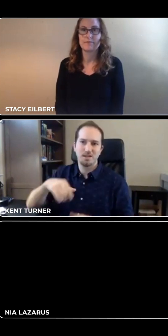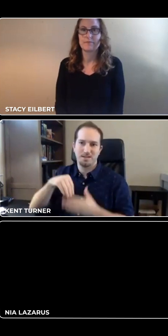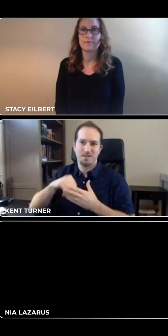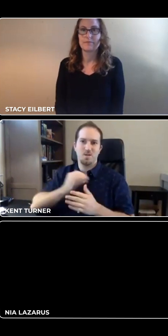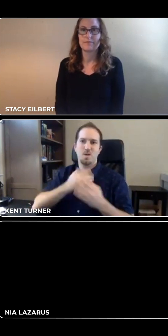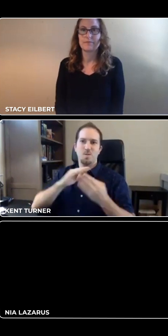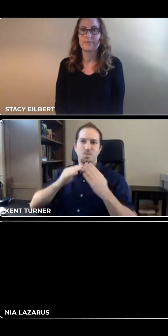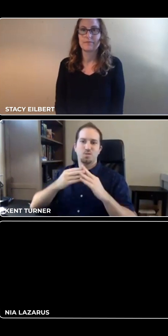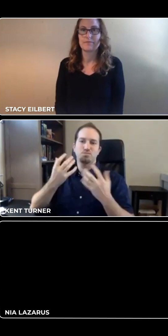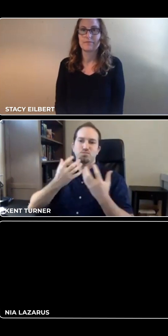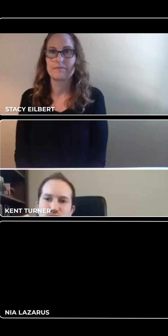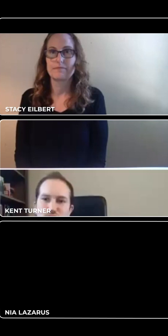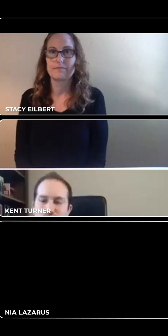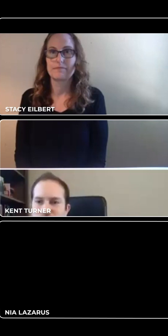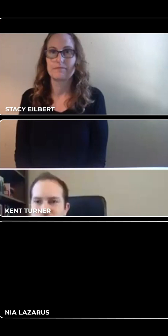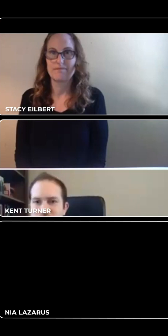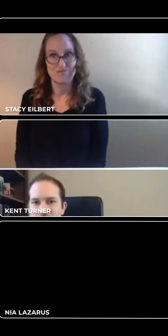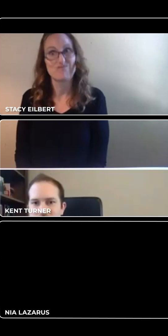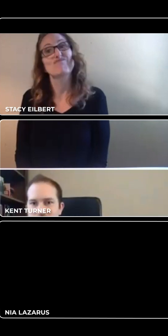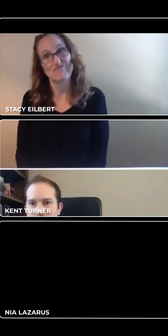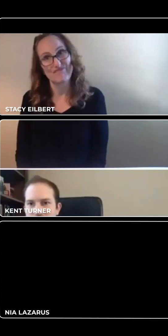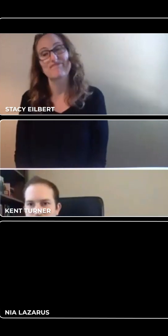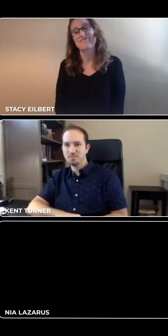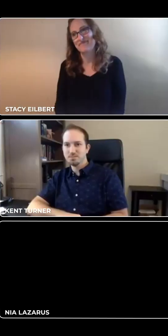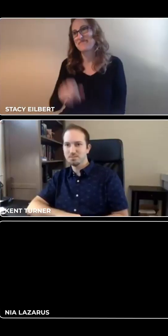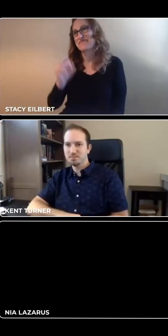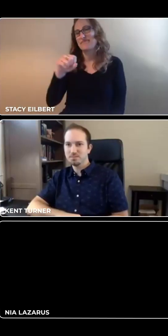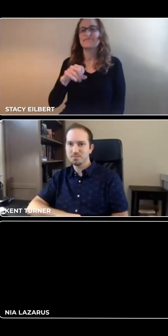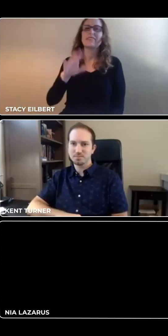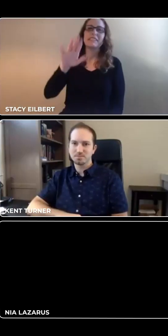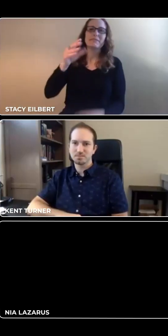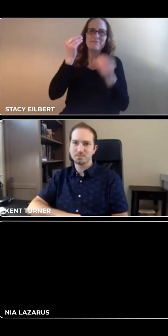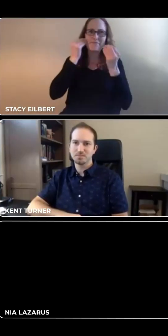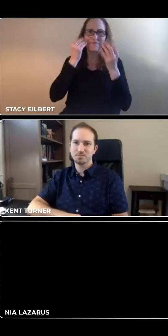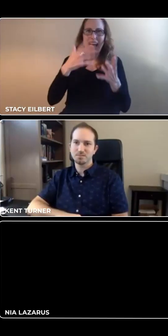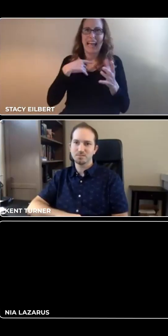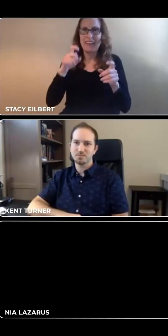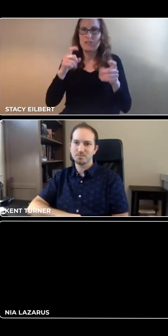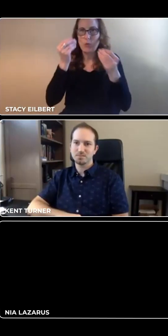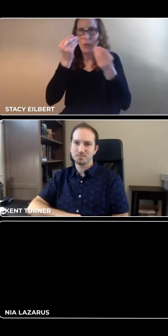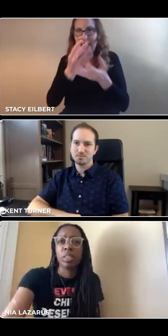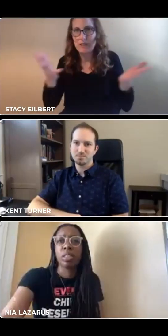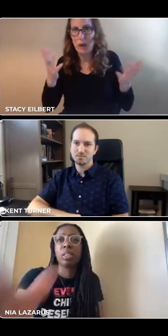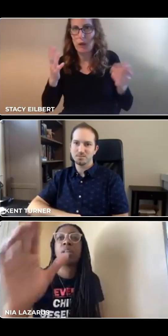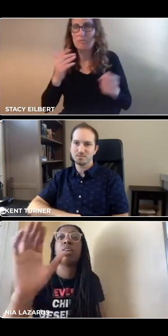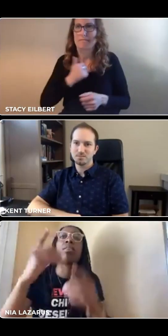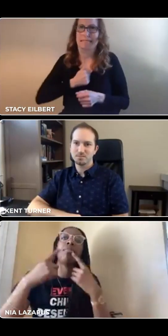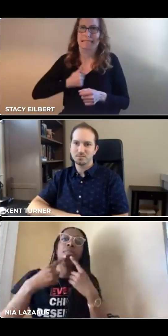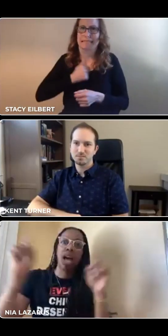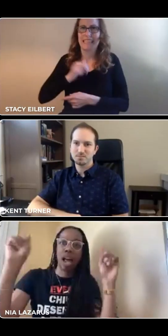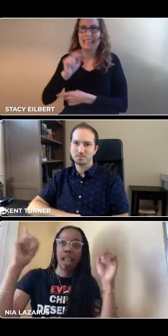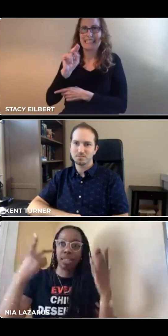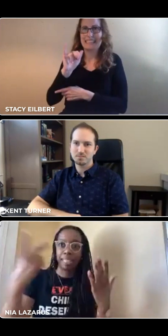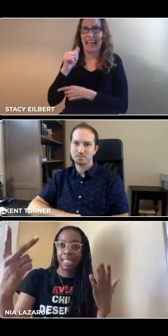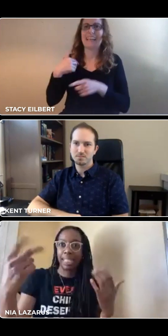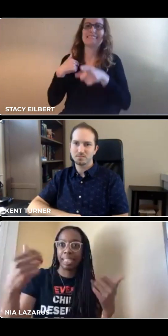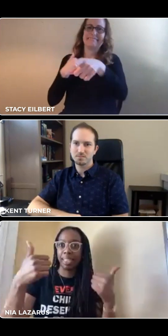business and industry online. It's amazing to see those changes in our community. Very inspiring. Yes, and I'm . . . oh, good, we have Nia back! I need to let you know . . .